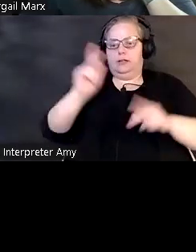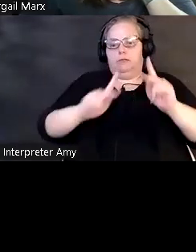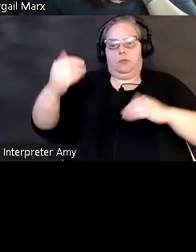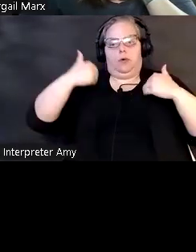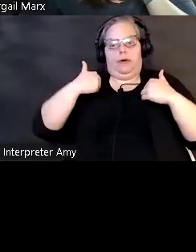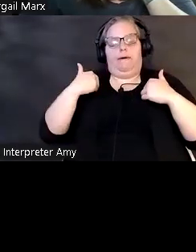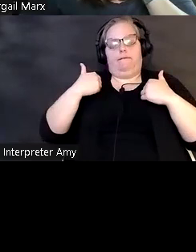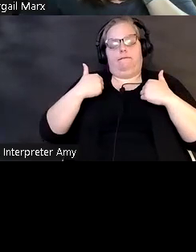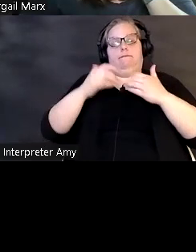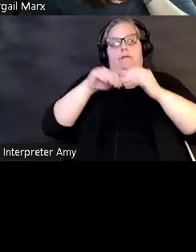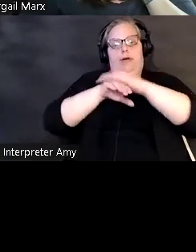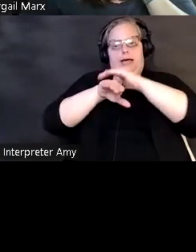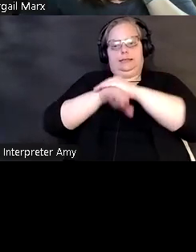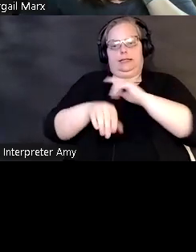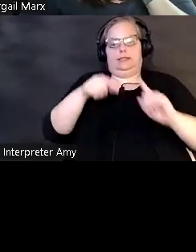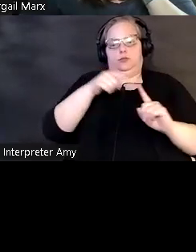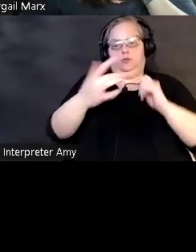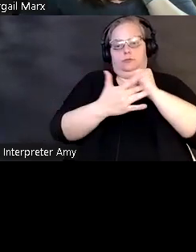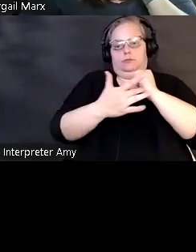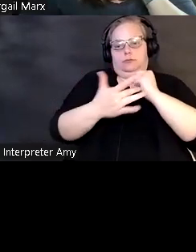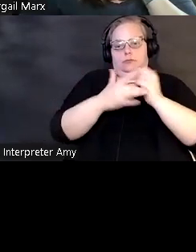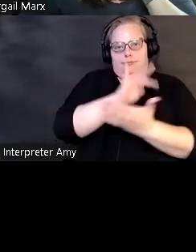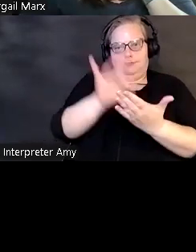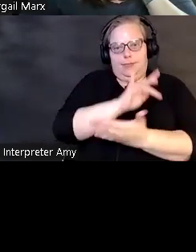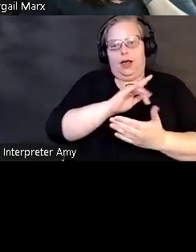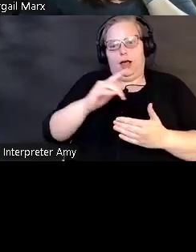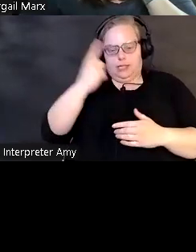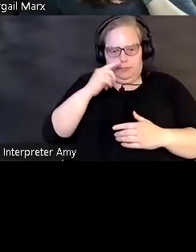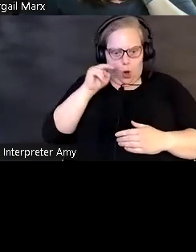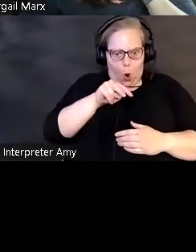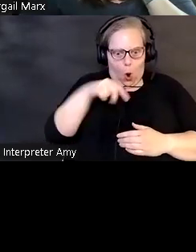looks like an iPad is not always the best thing. They know that home button, they can hit that home